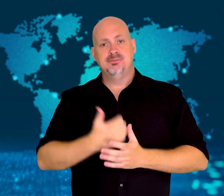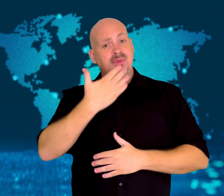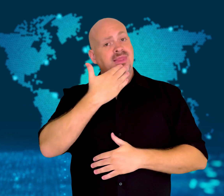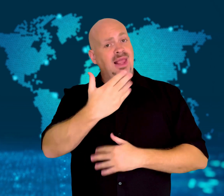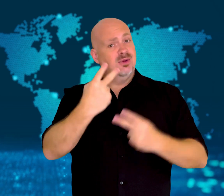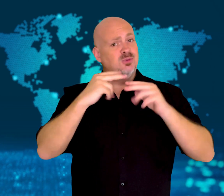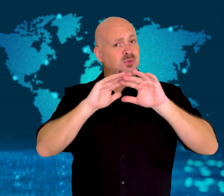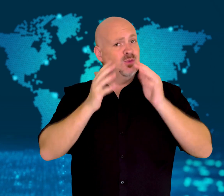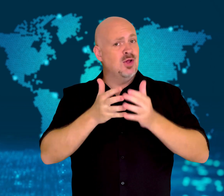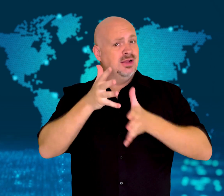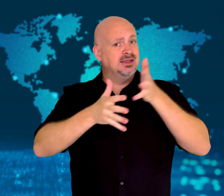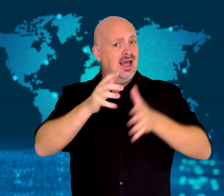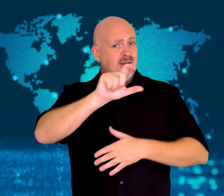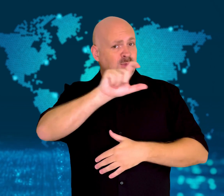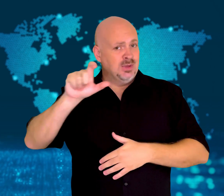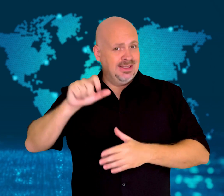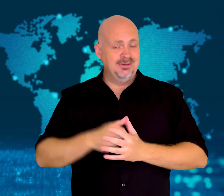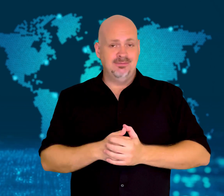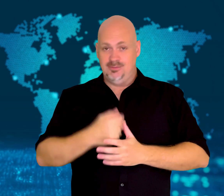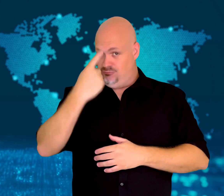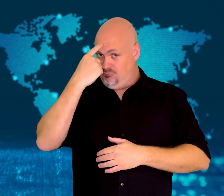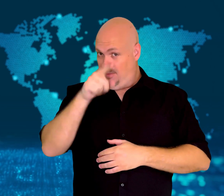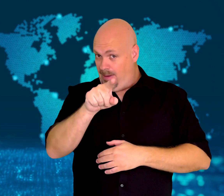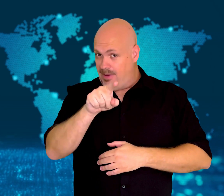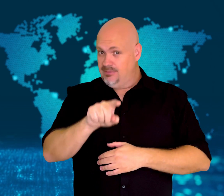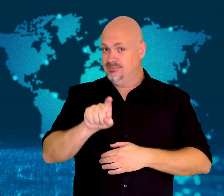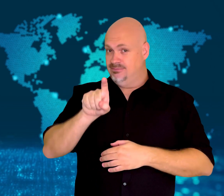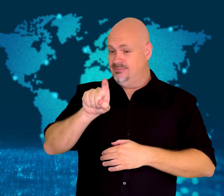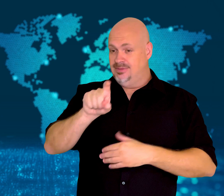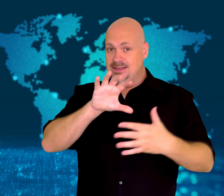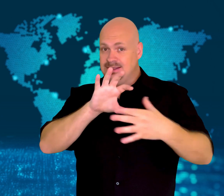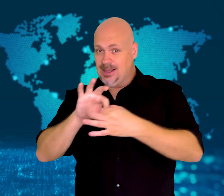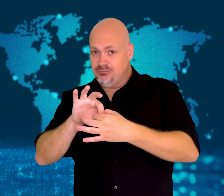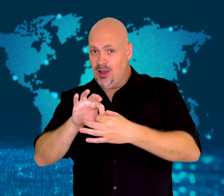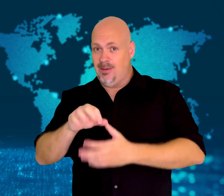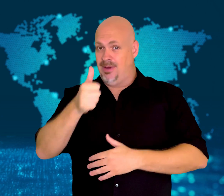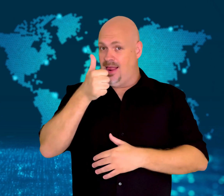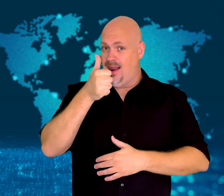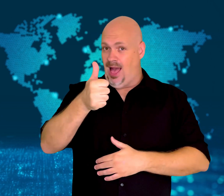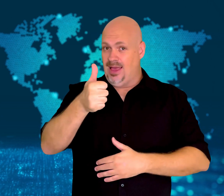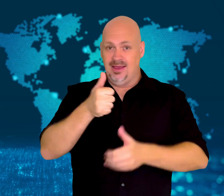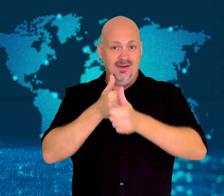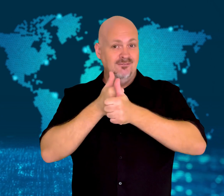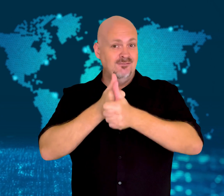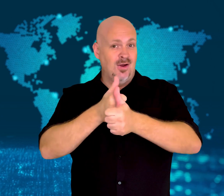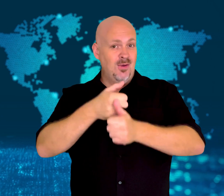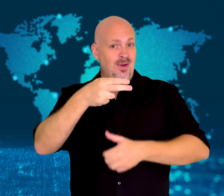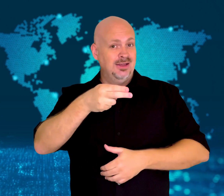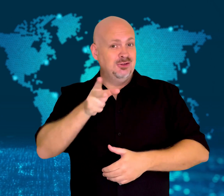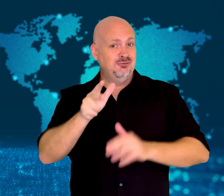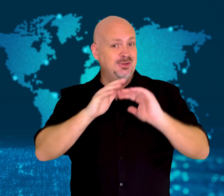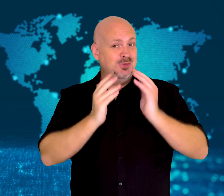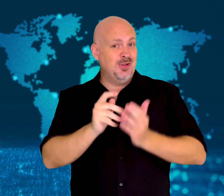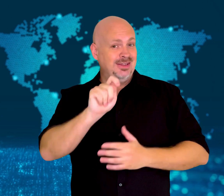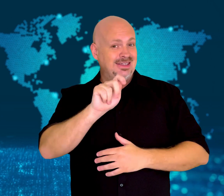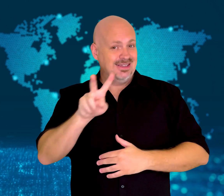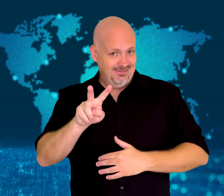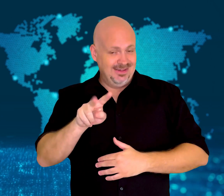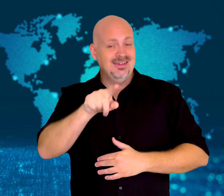Thank you for watching WorldSign Week. Don't forget to subscribe, like, and follow H3 World TV